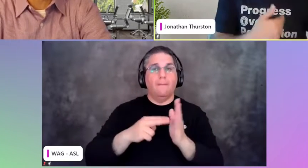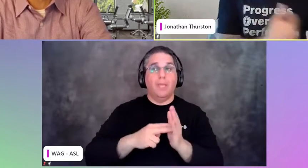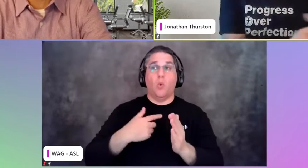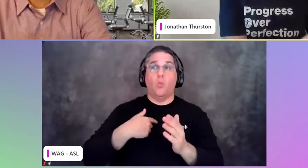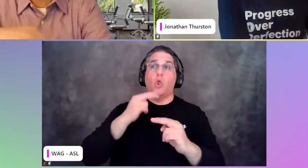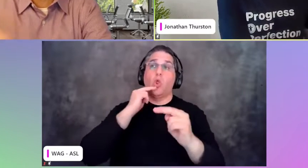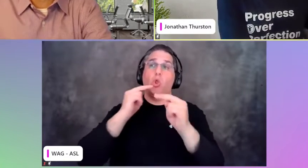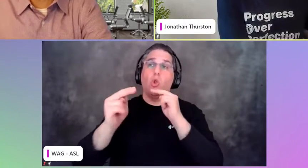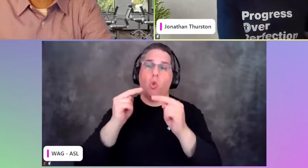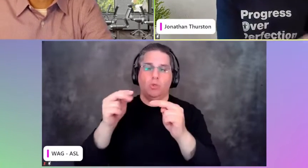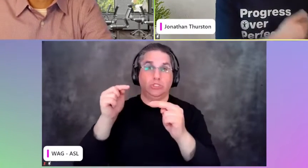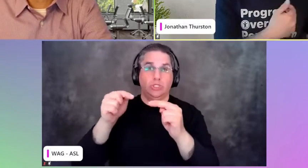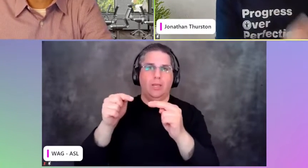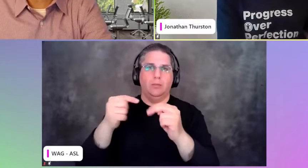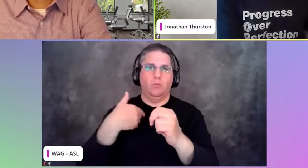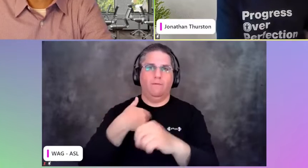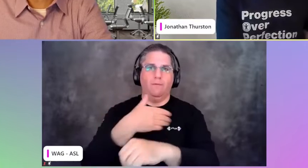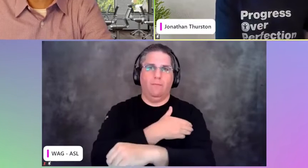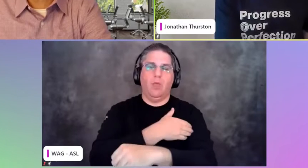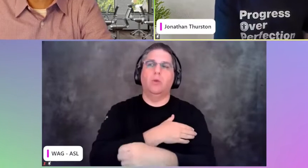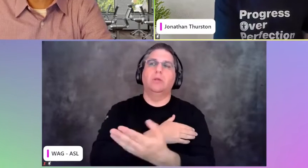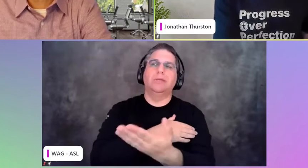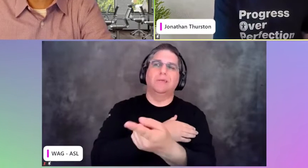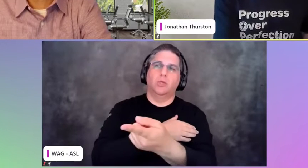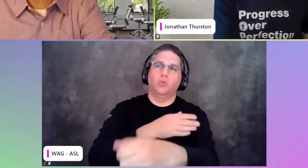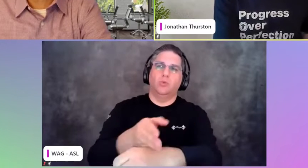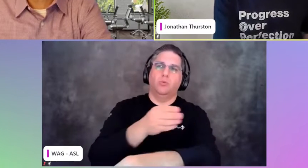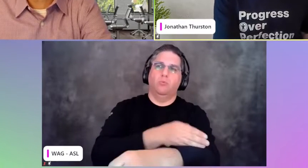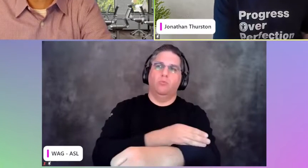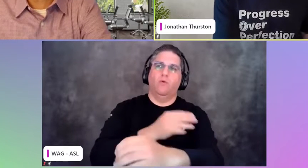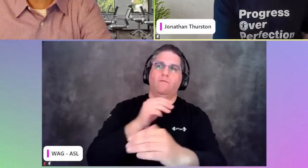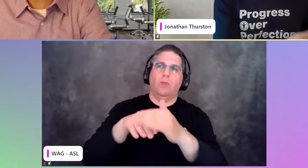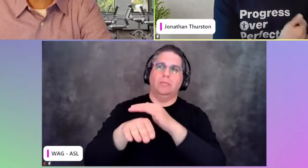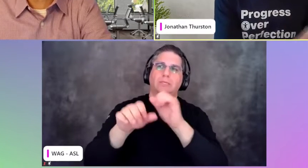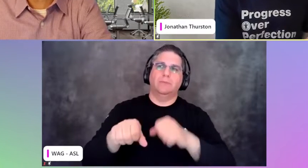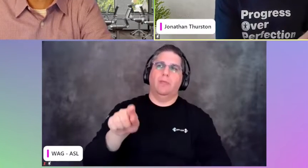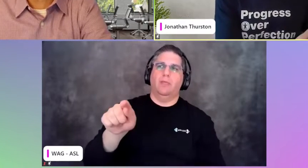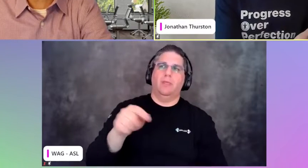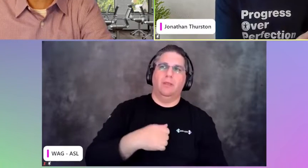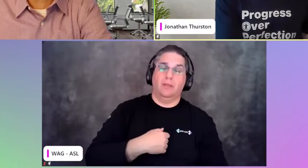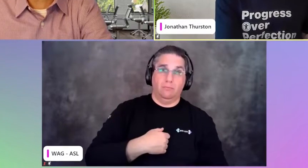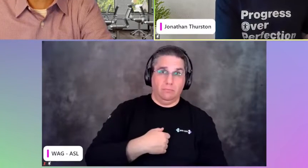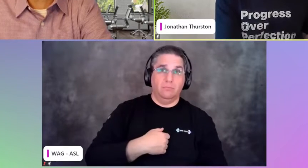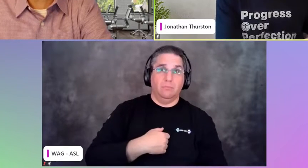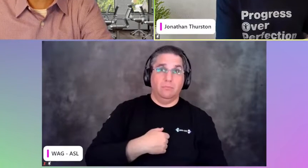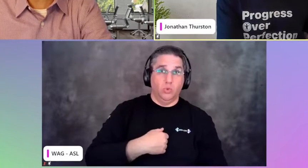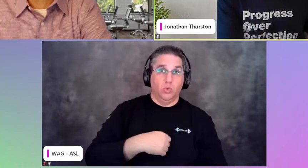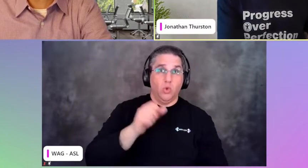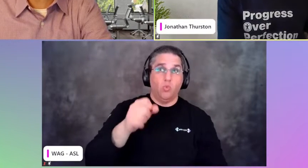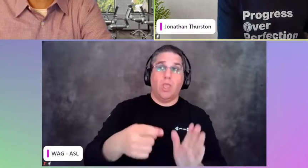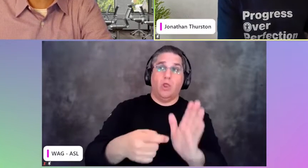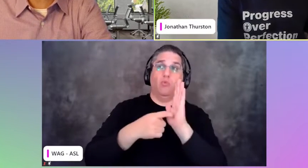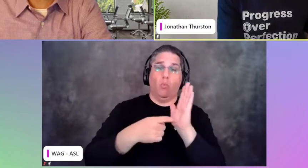not fully accessible, quote, yet, the procurement process is an opportunity to encourage that future partner